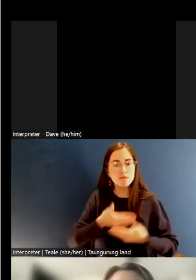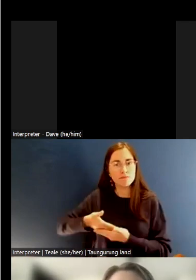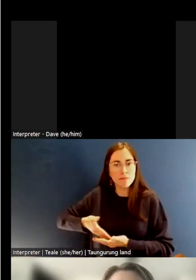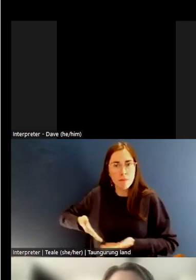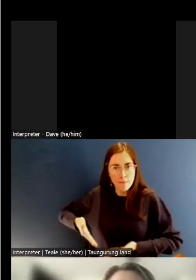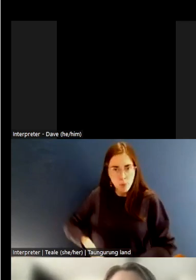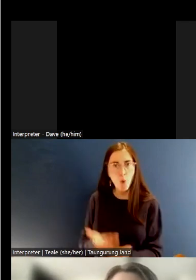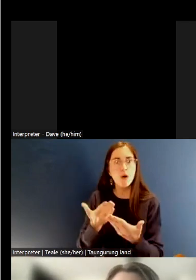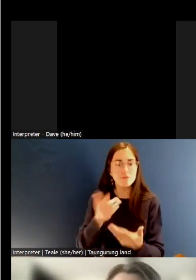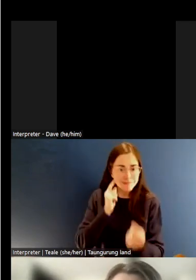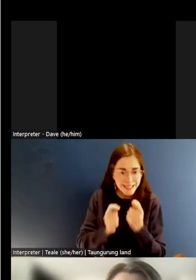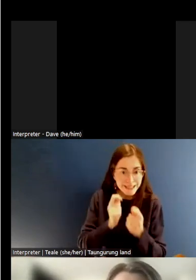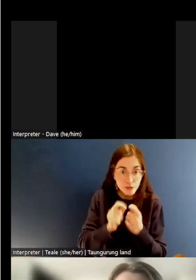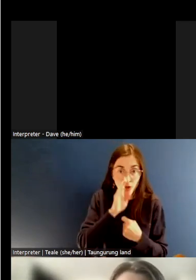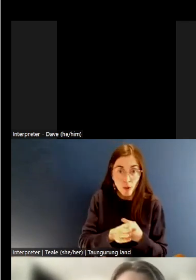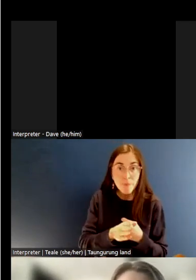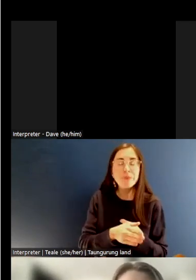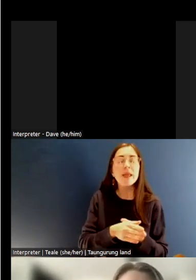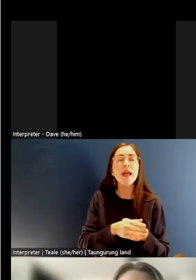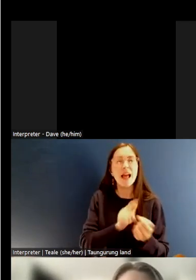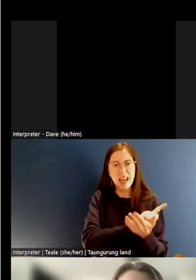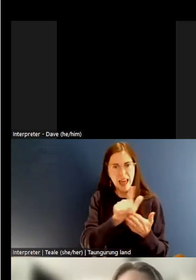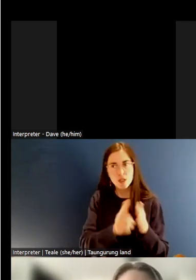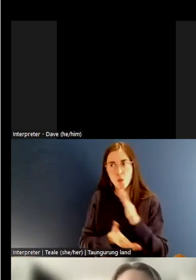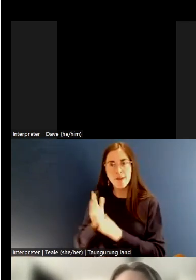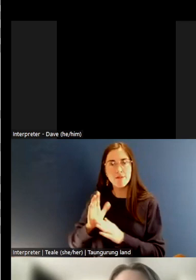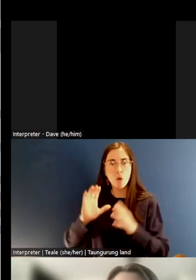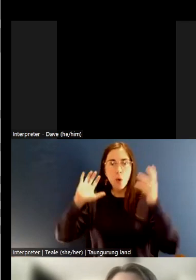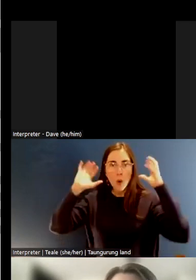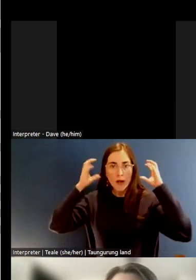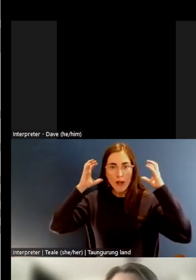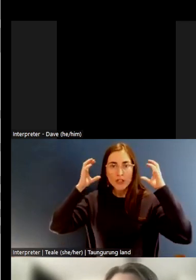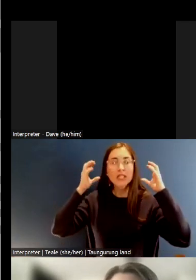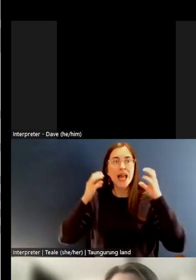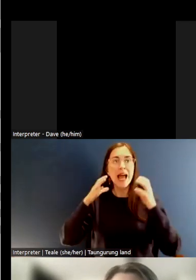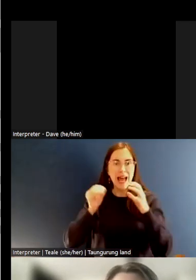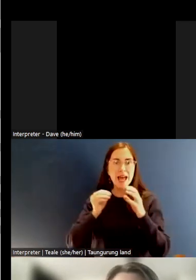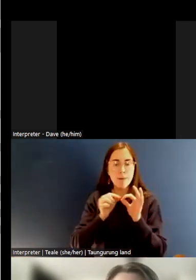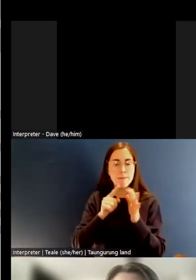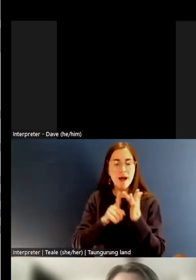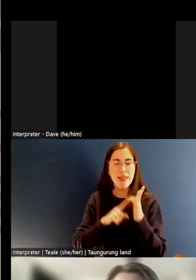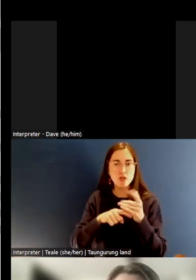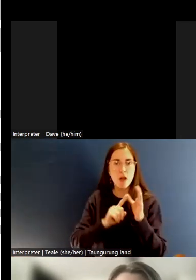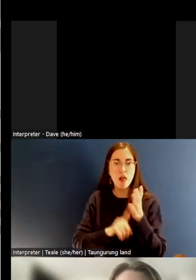And then when he went for audiology testing, he had bilateral moderately-severe sensorineural hearing loss confirmed